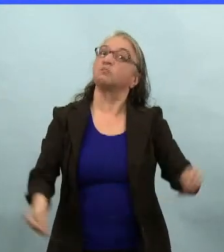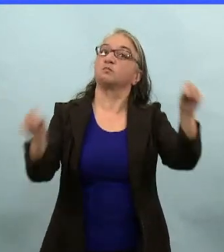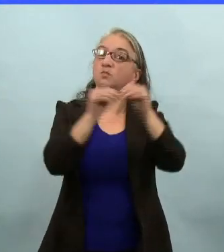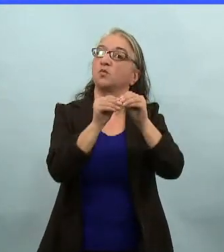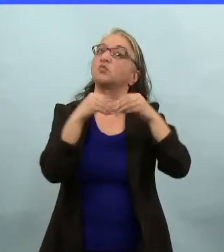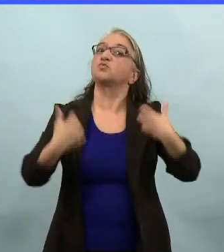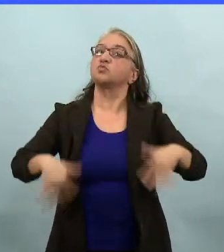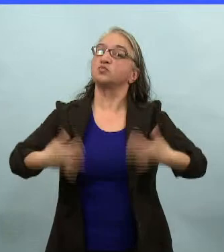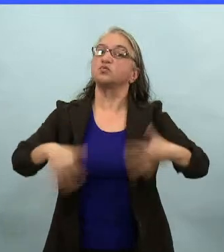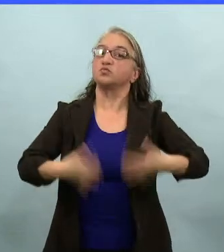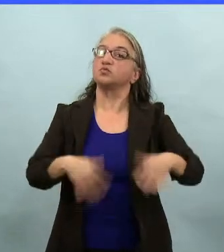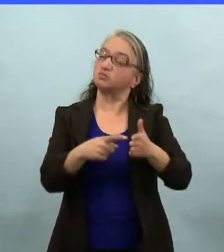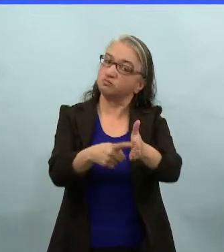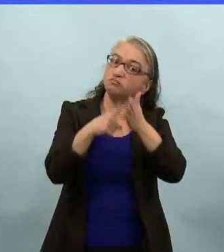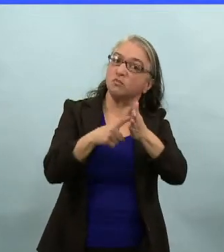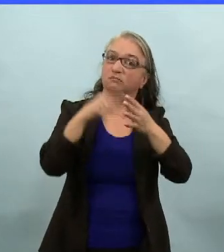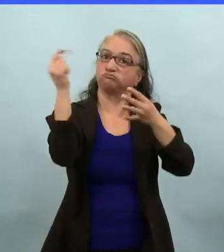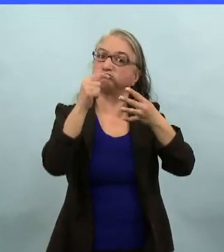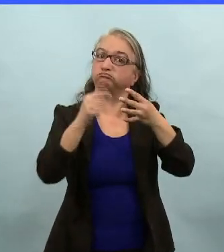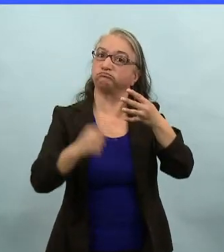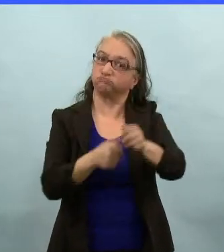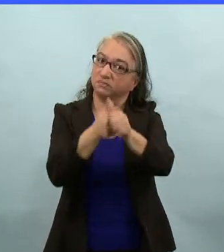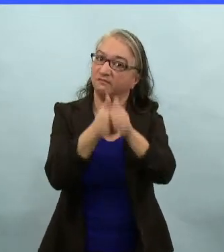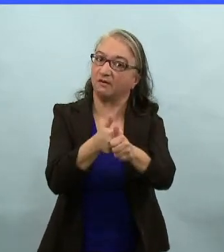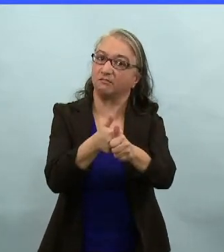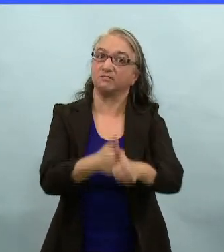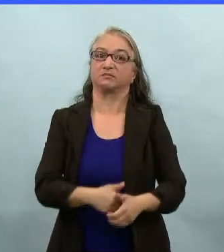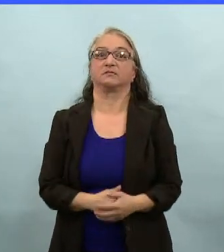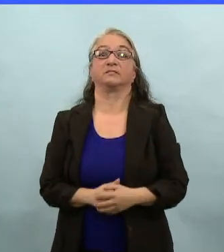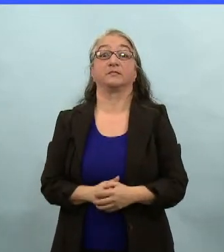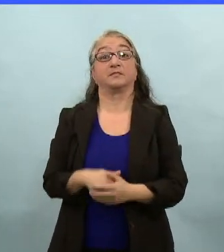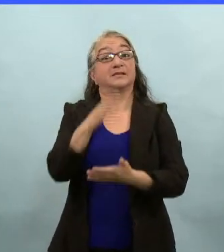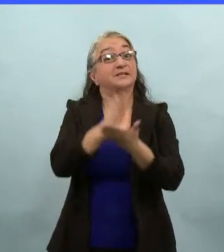just last week some of the other provinces were announcing that they were going into orange so